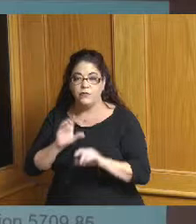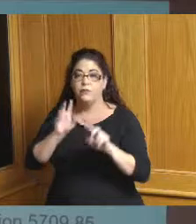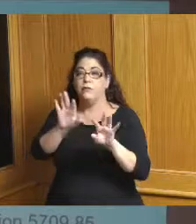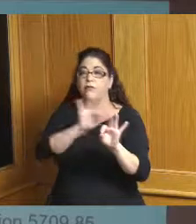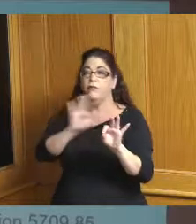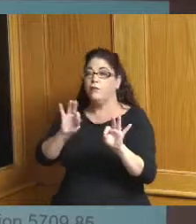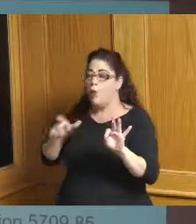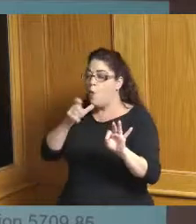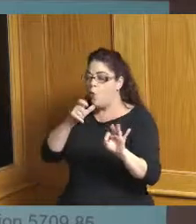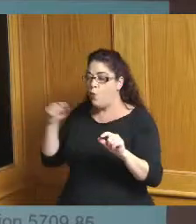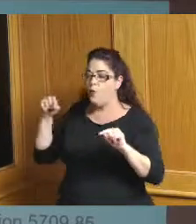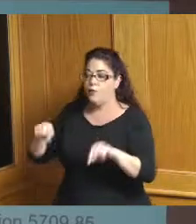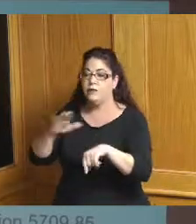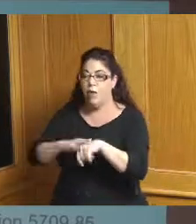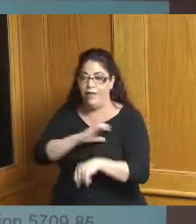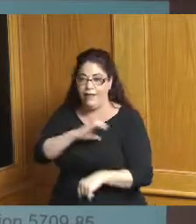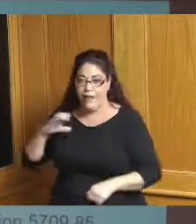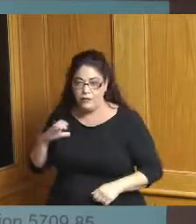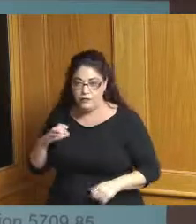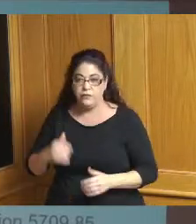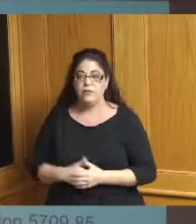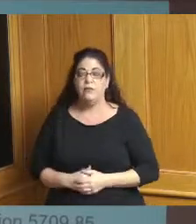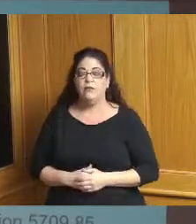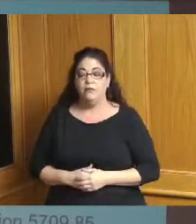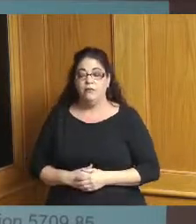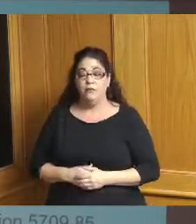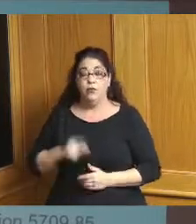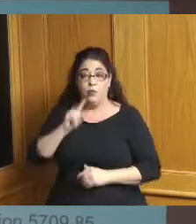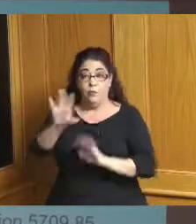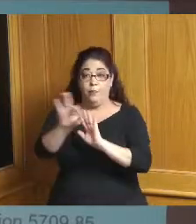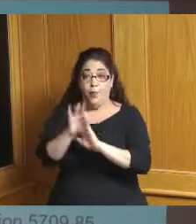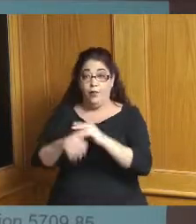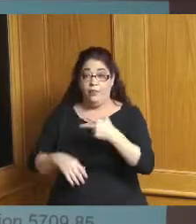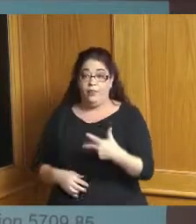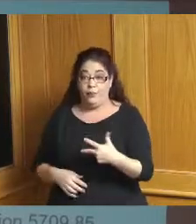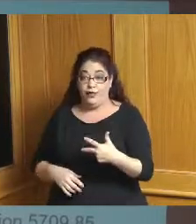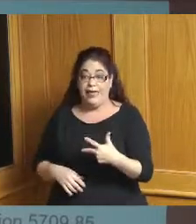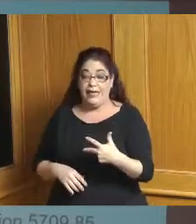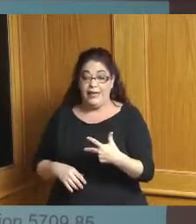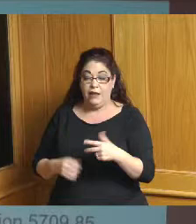Review Council as you all know you appoint three different appointees every year for the County